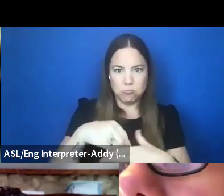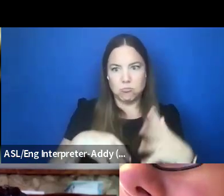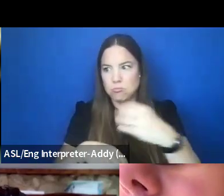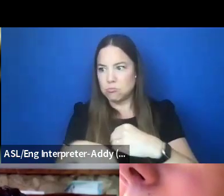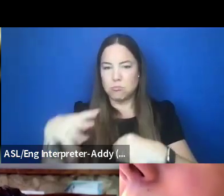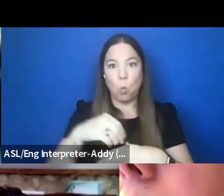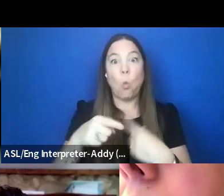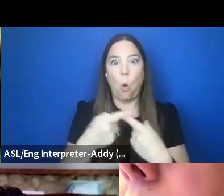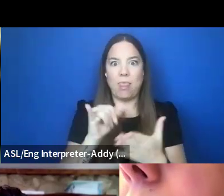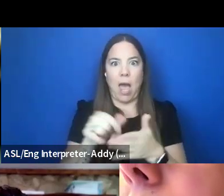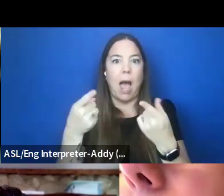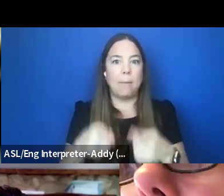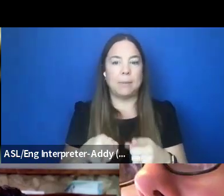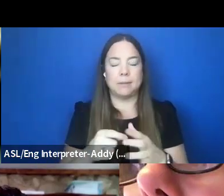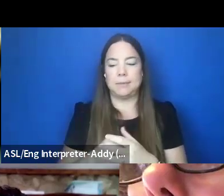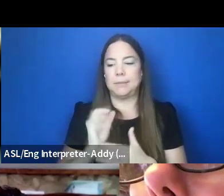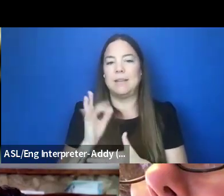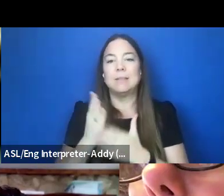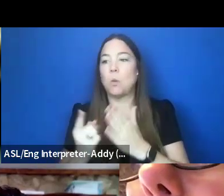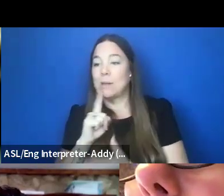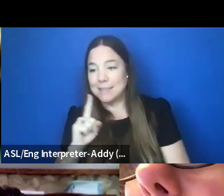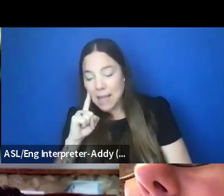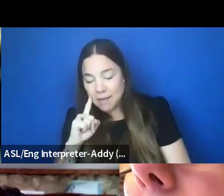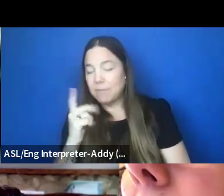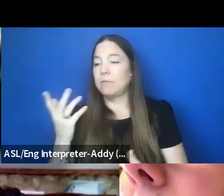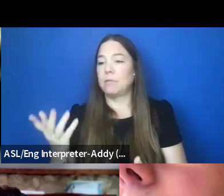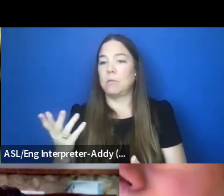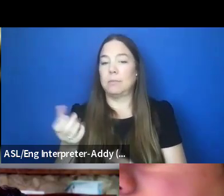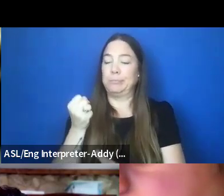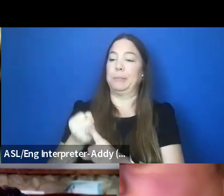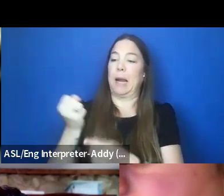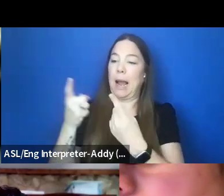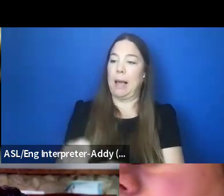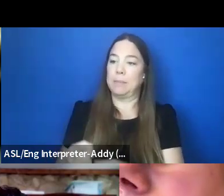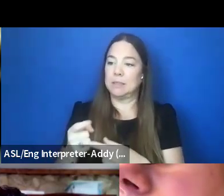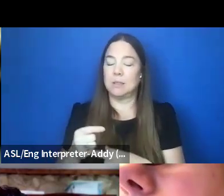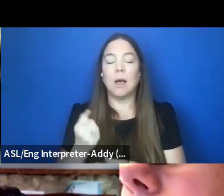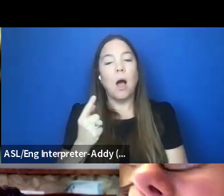Don Dew: if it happens because somebody's deaf. Don Dew: All people who